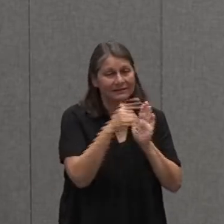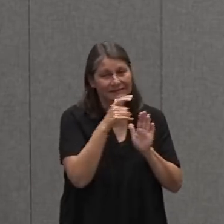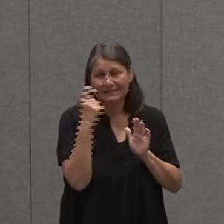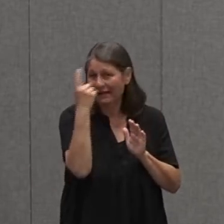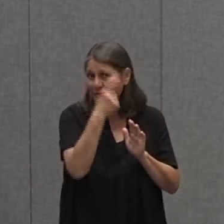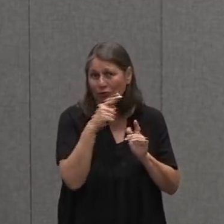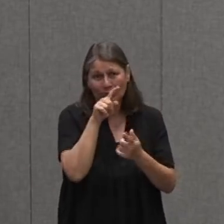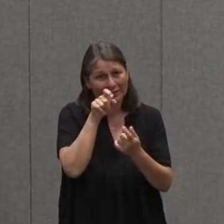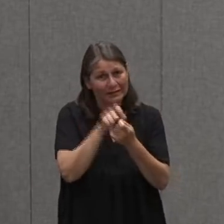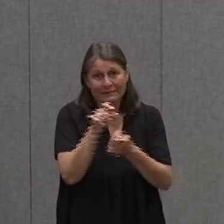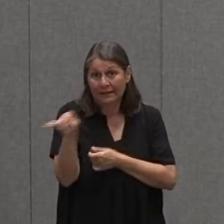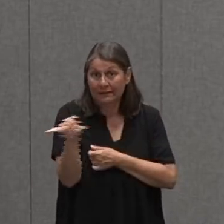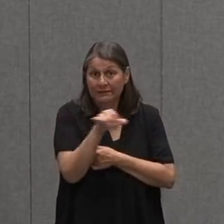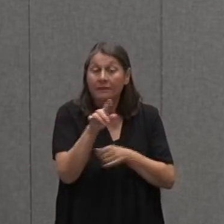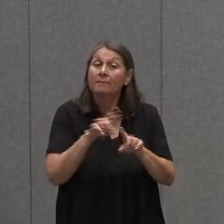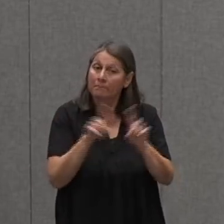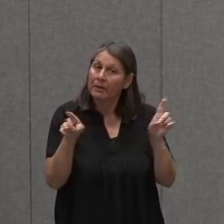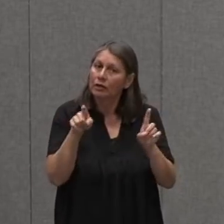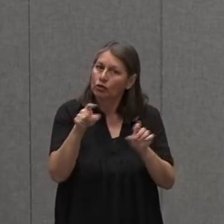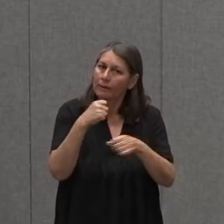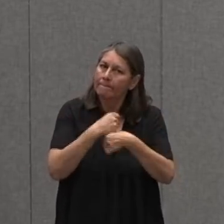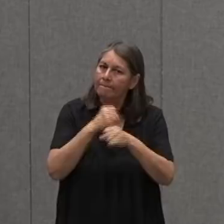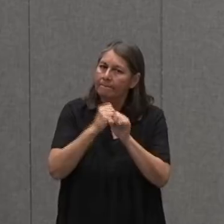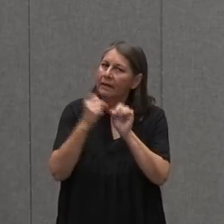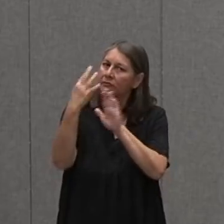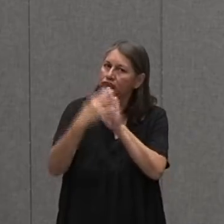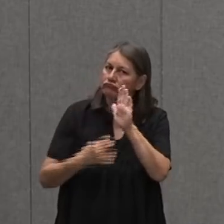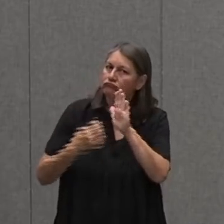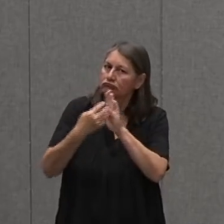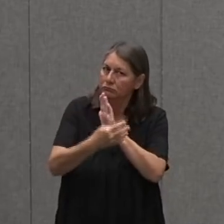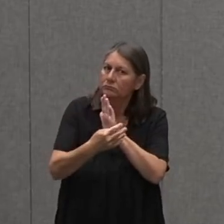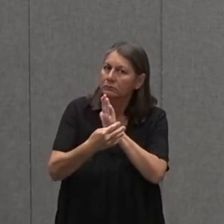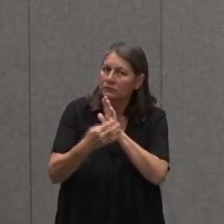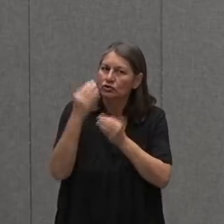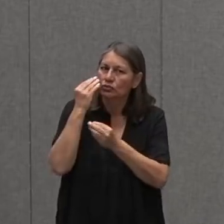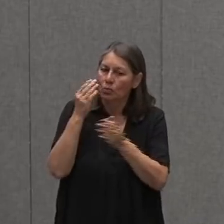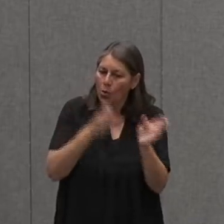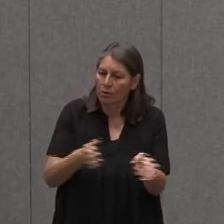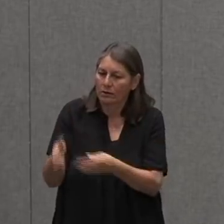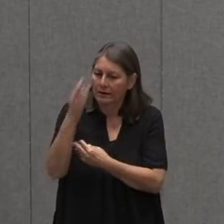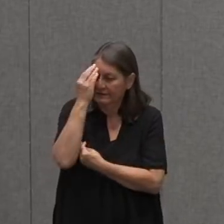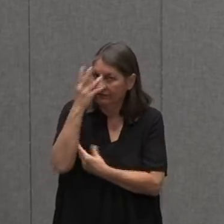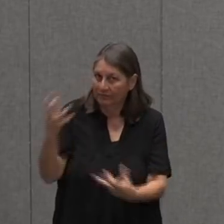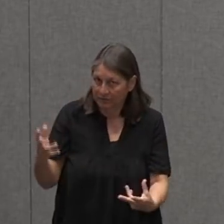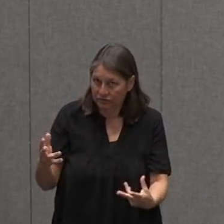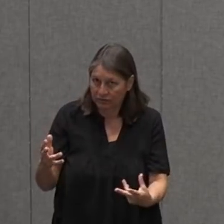but you will want to make a graphic organizer. So this will be included in the handouts